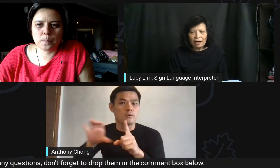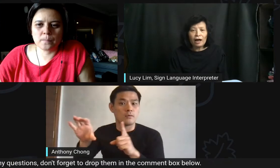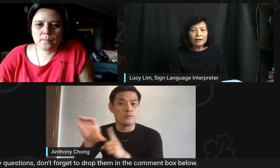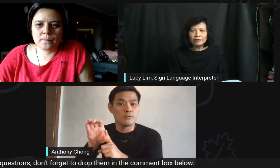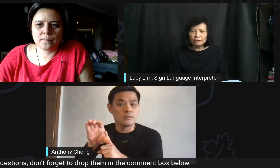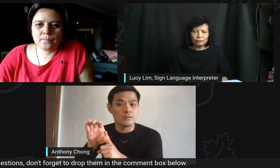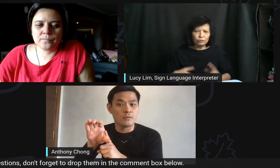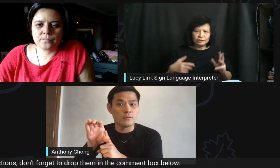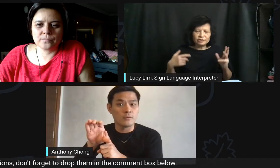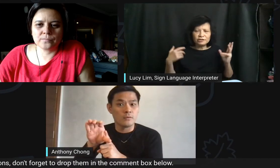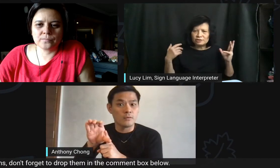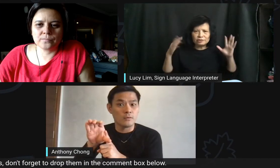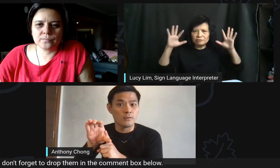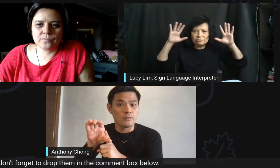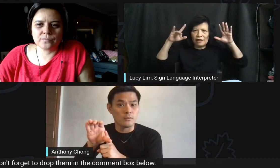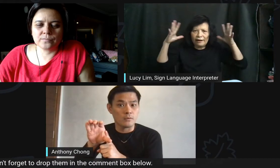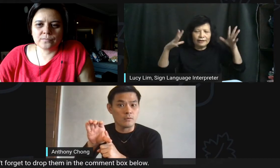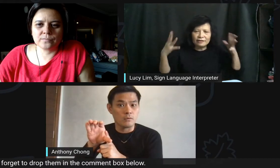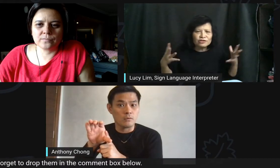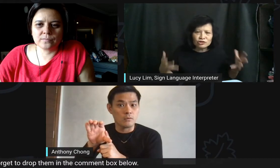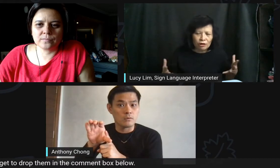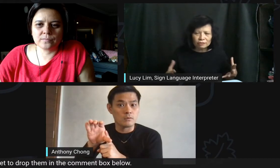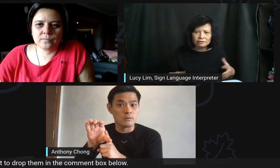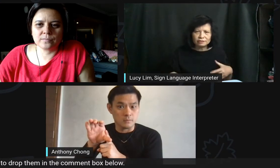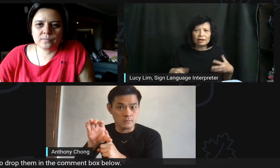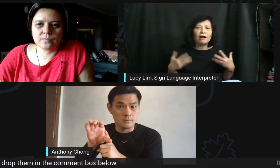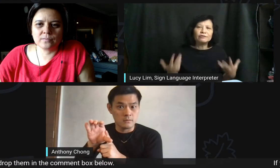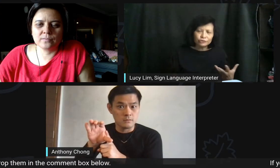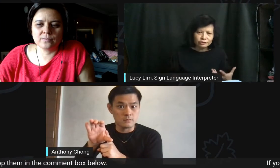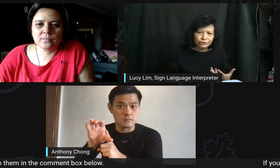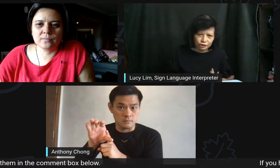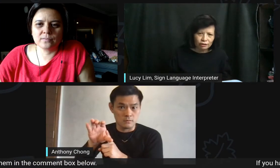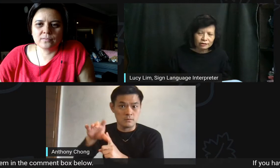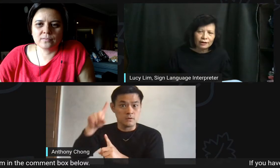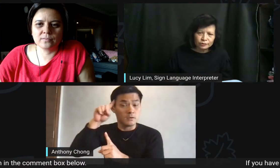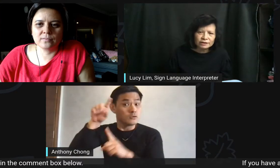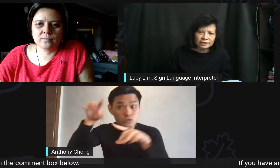I had this schock, the cultural shock I would say,